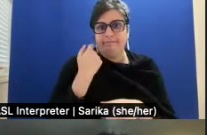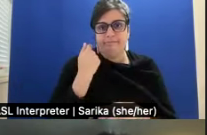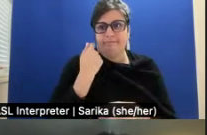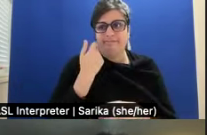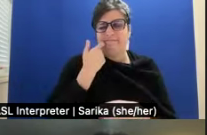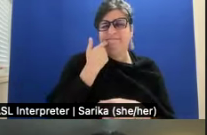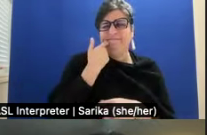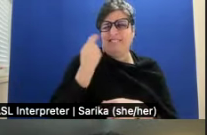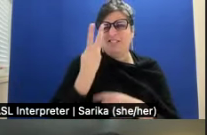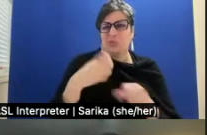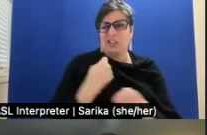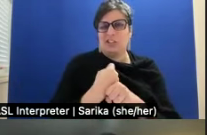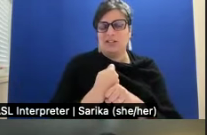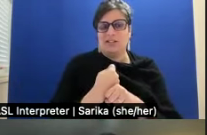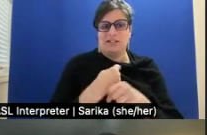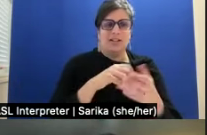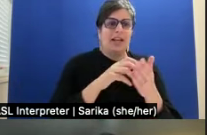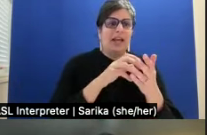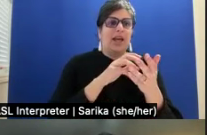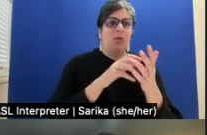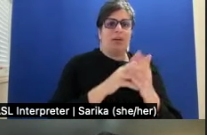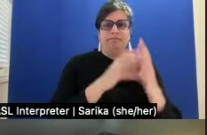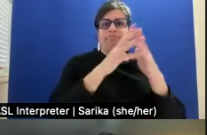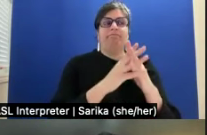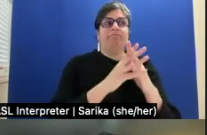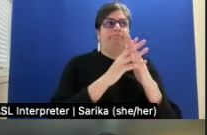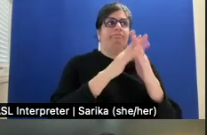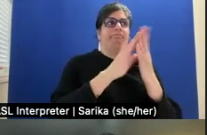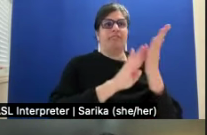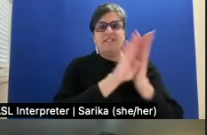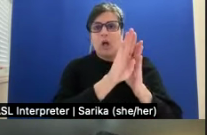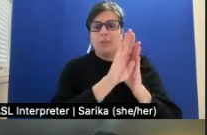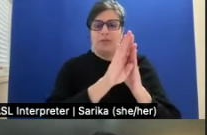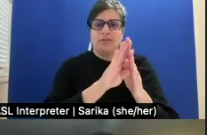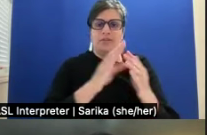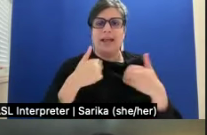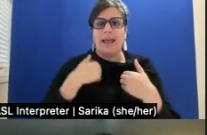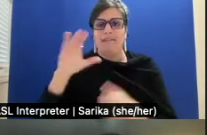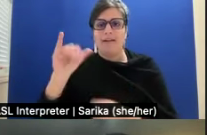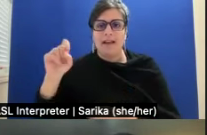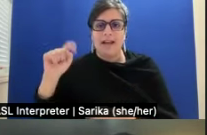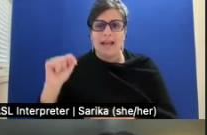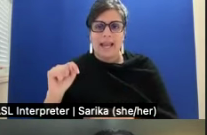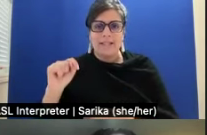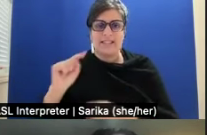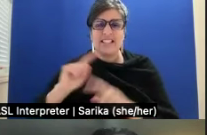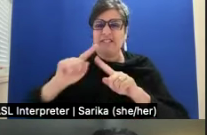and rebuilt it with a cast of nine, an intergenerational cast of black women